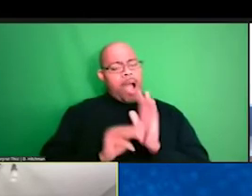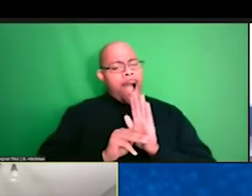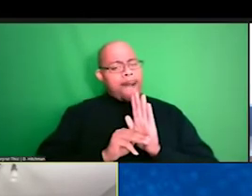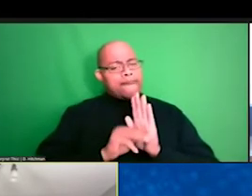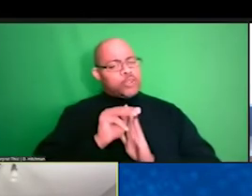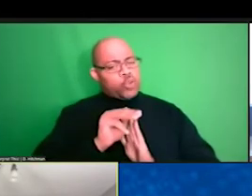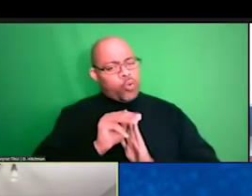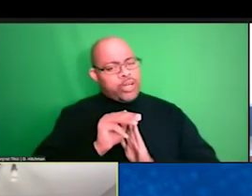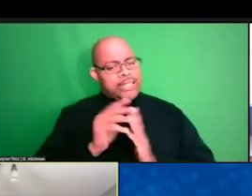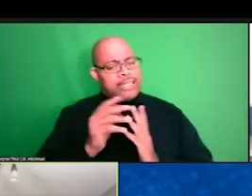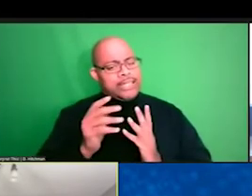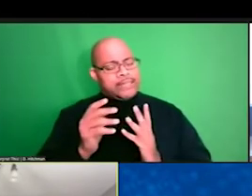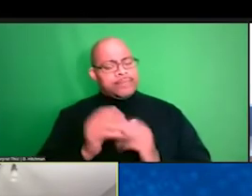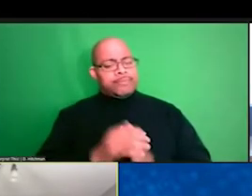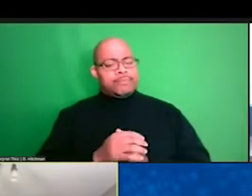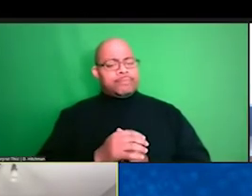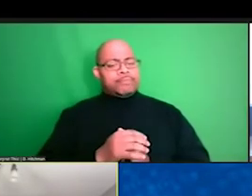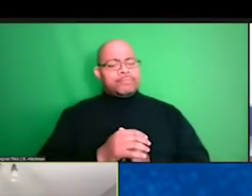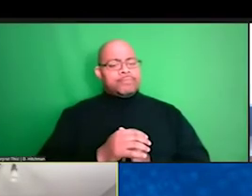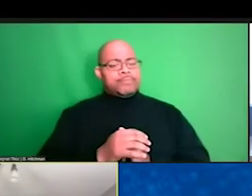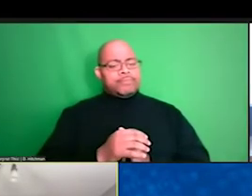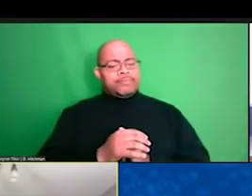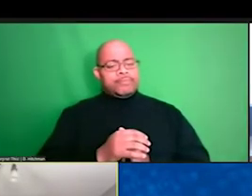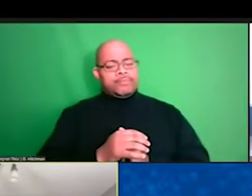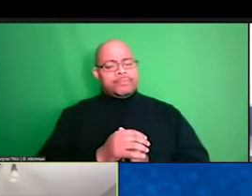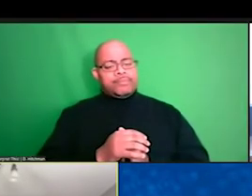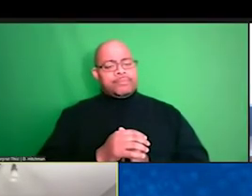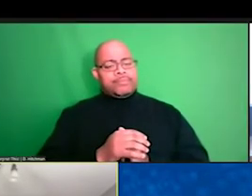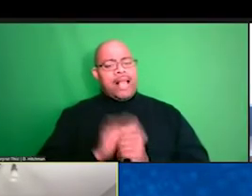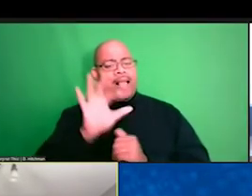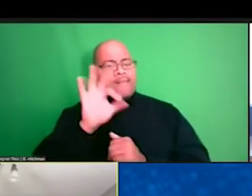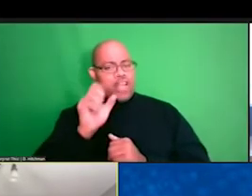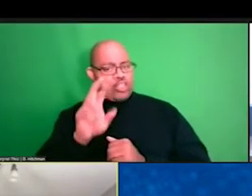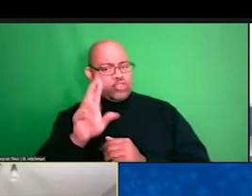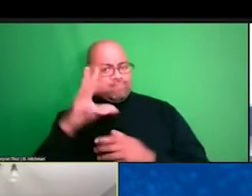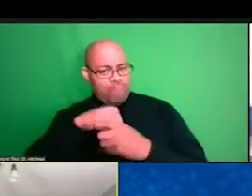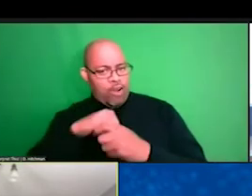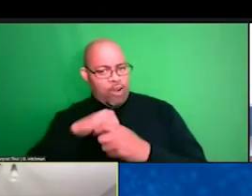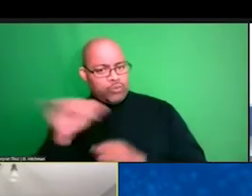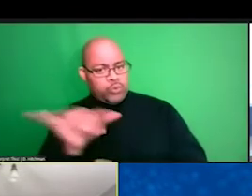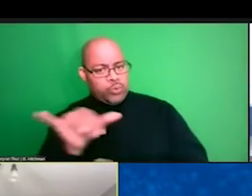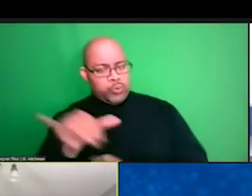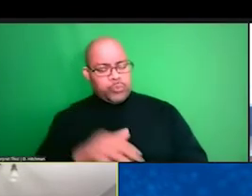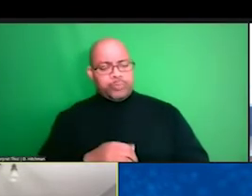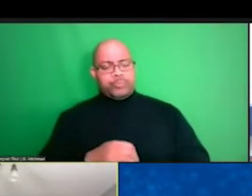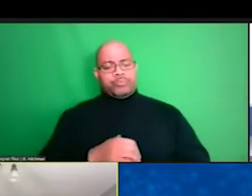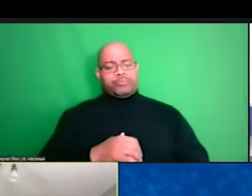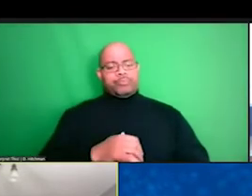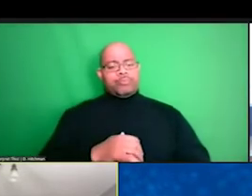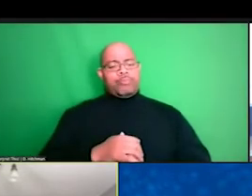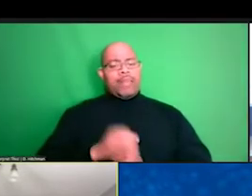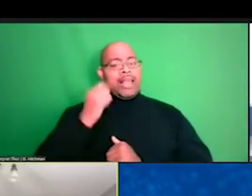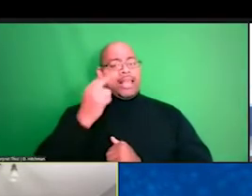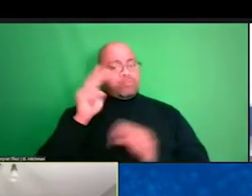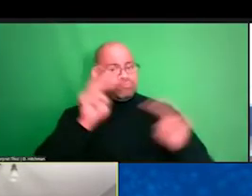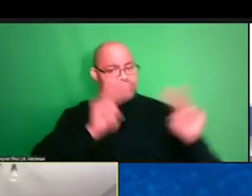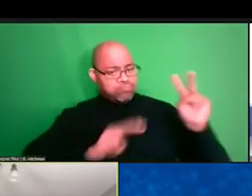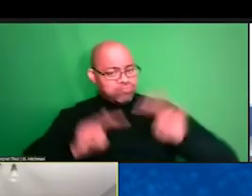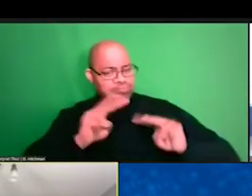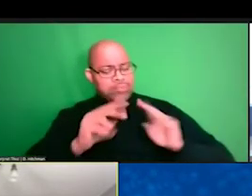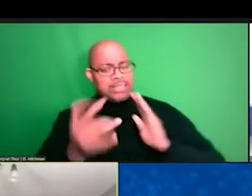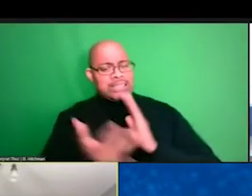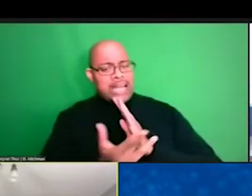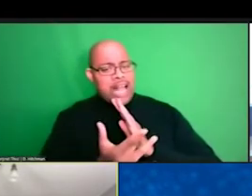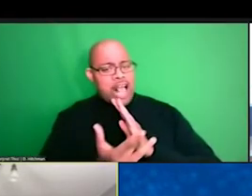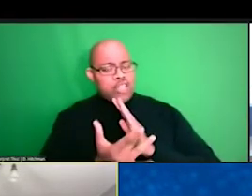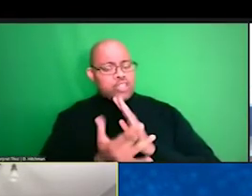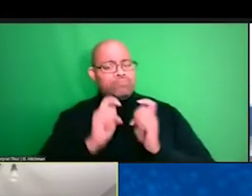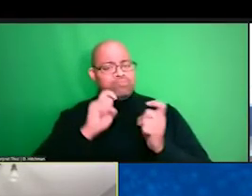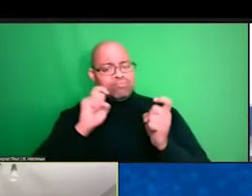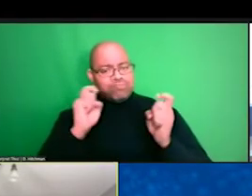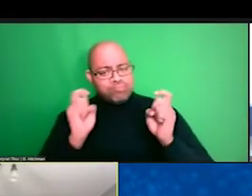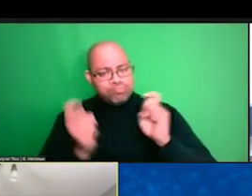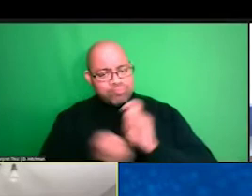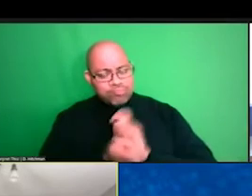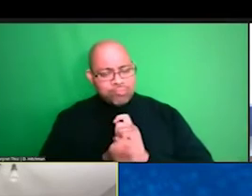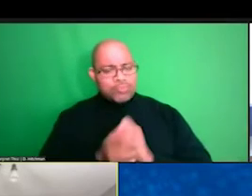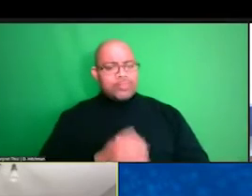of factor at play here. If you look at the kind of technology evolution, what we call